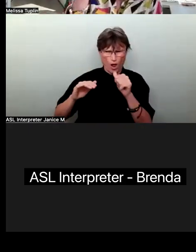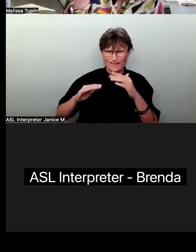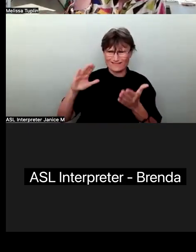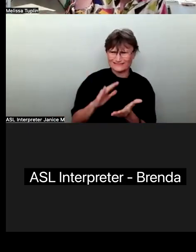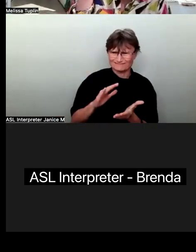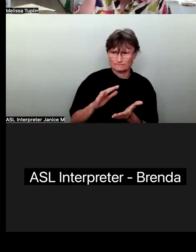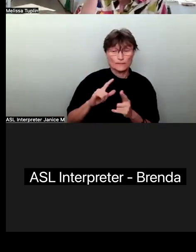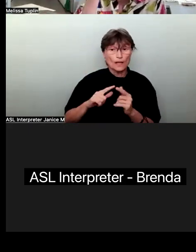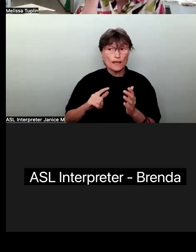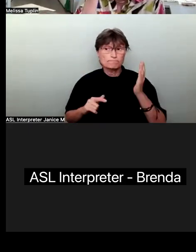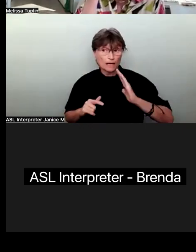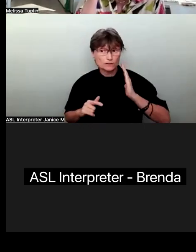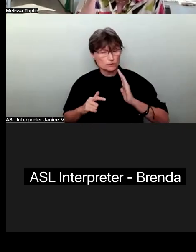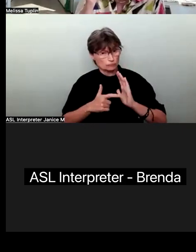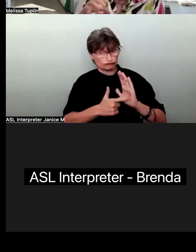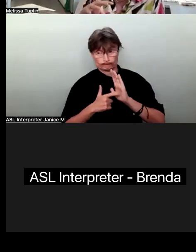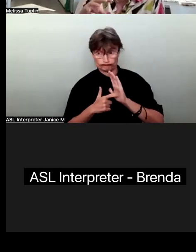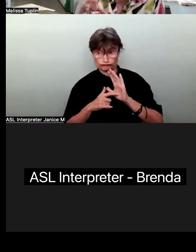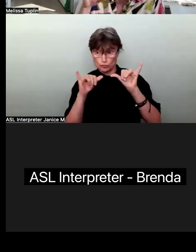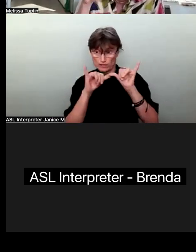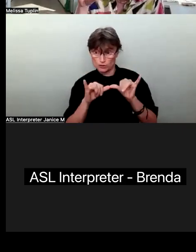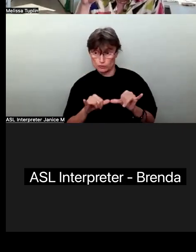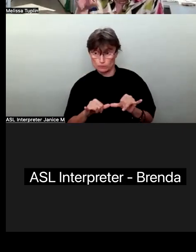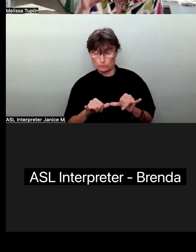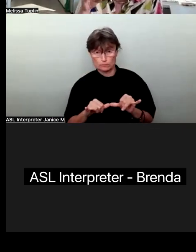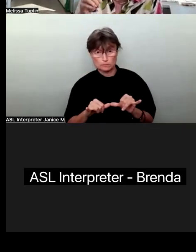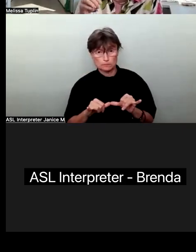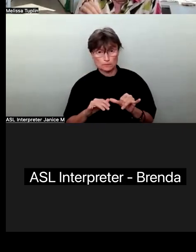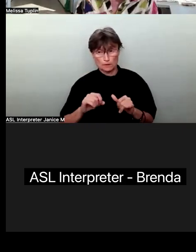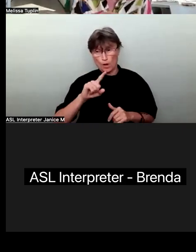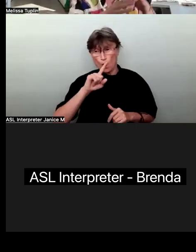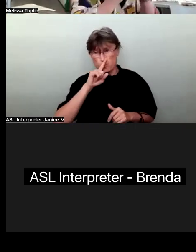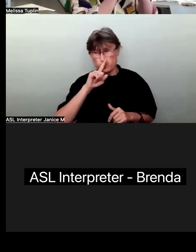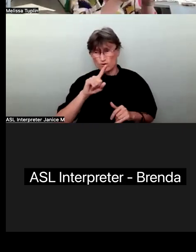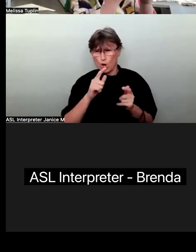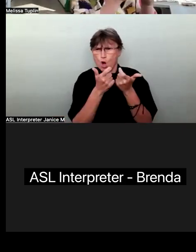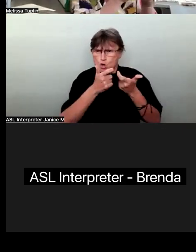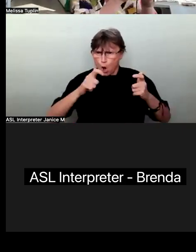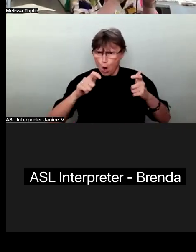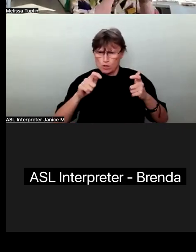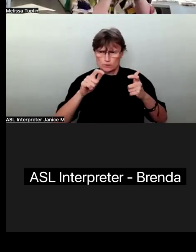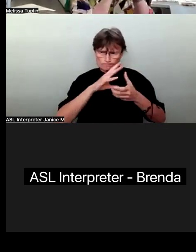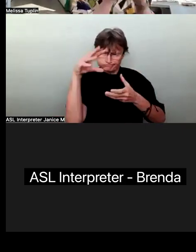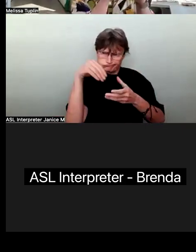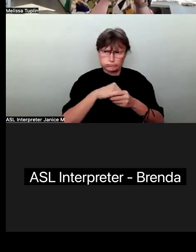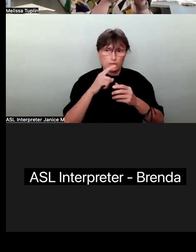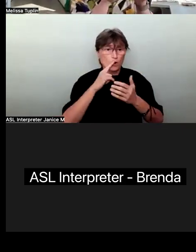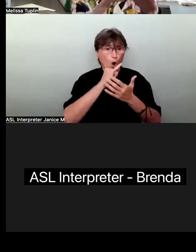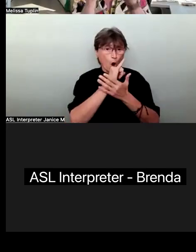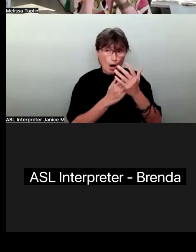our criteria sections have essentially been really big buckets of artistic impact, community impact